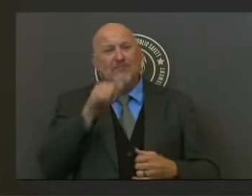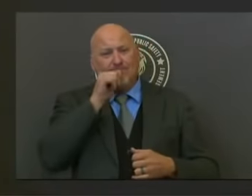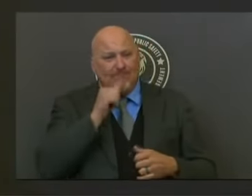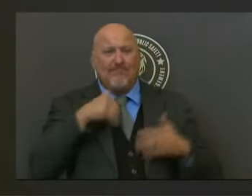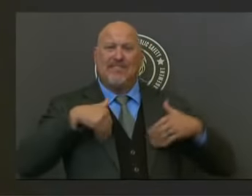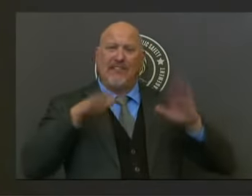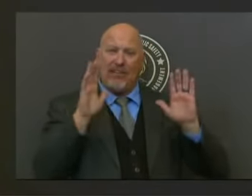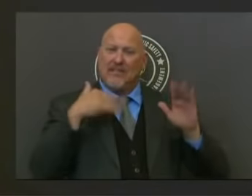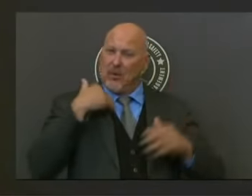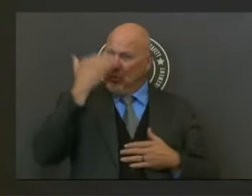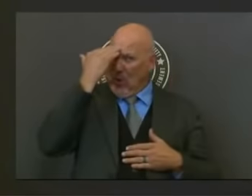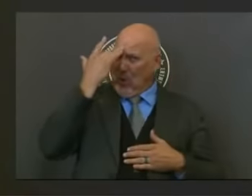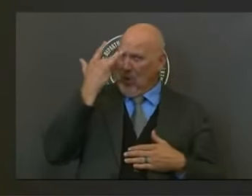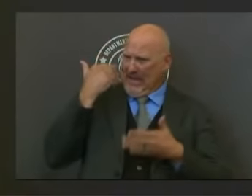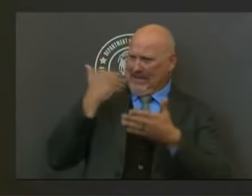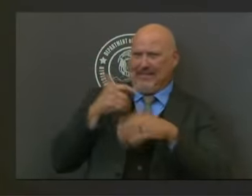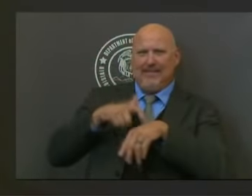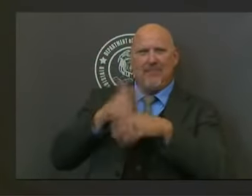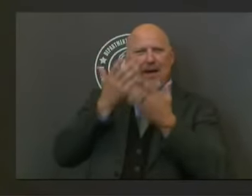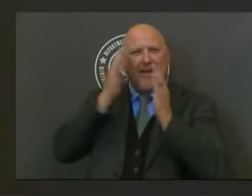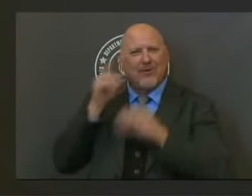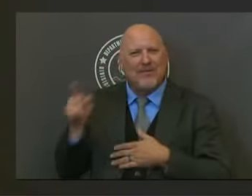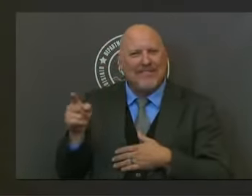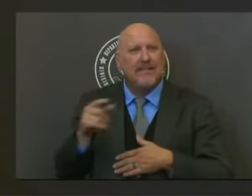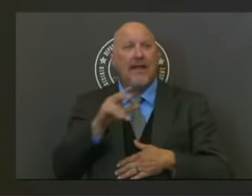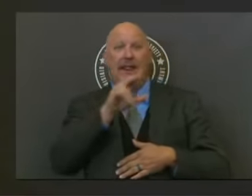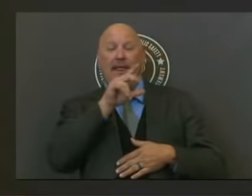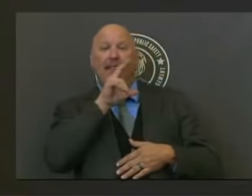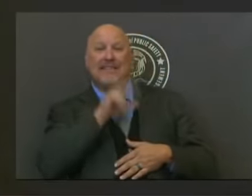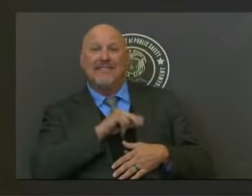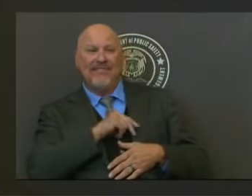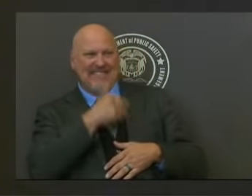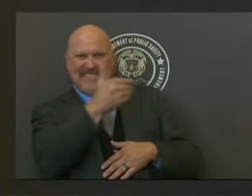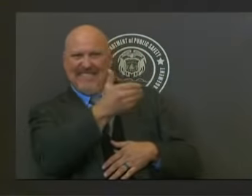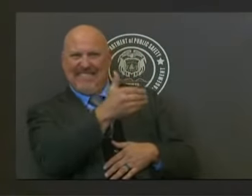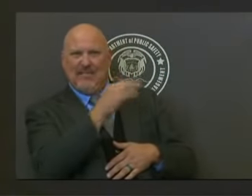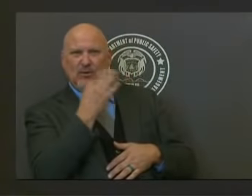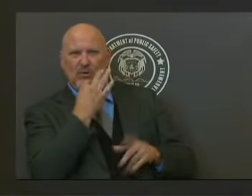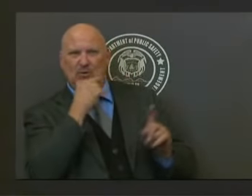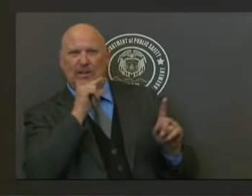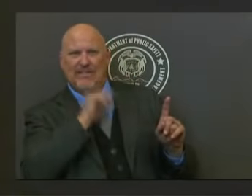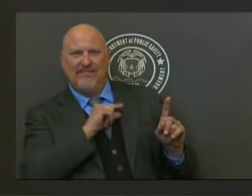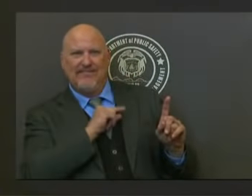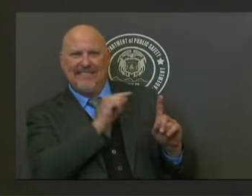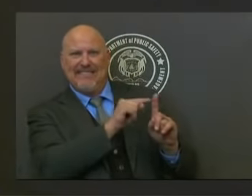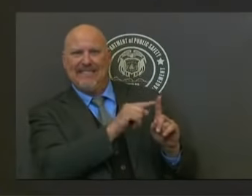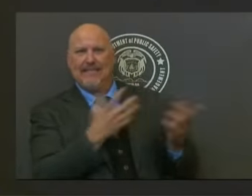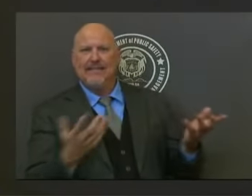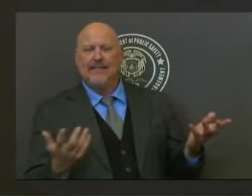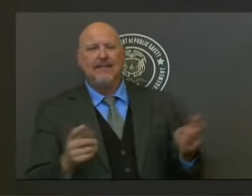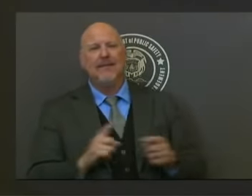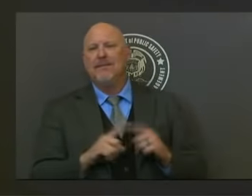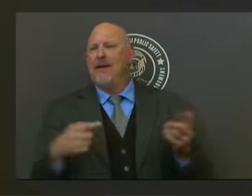minimize risk yourself in your families